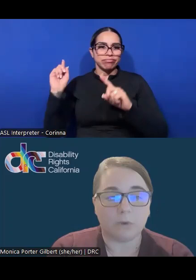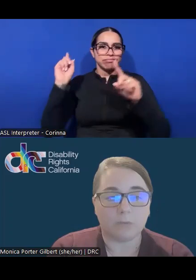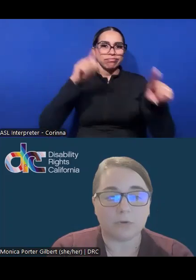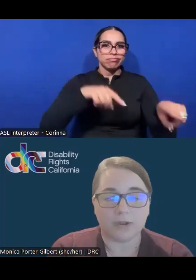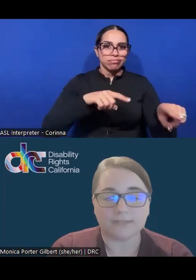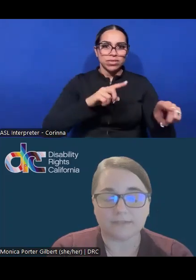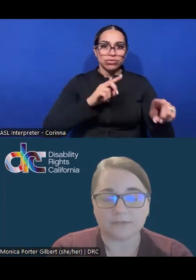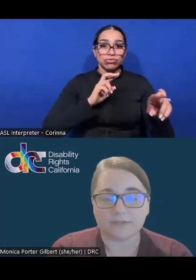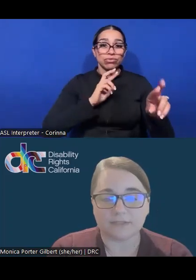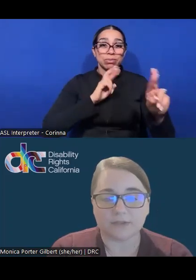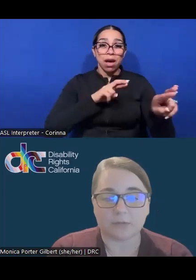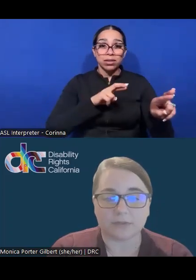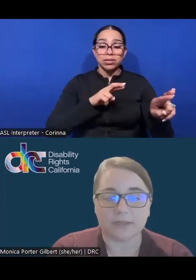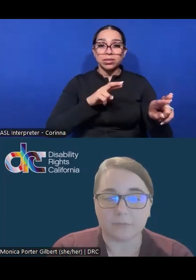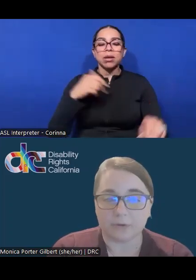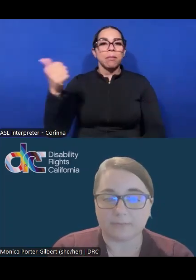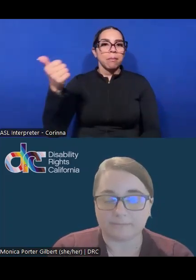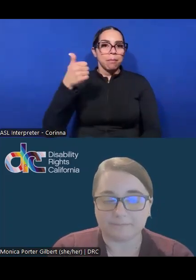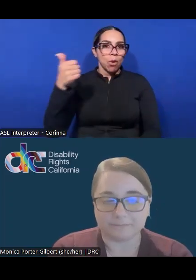mobile crisis services are really important.